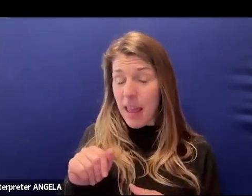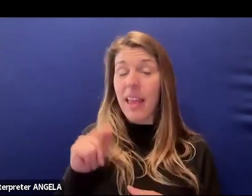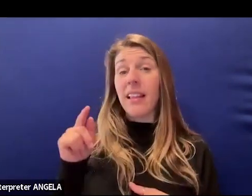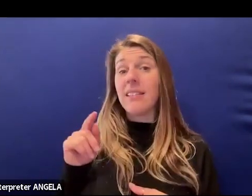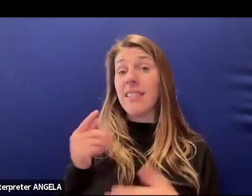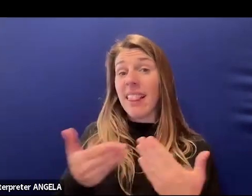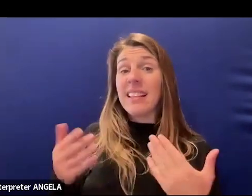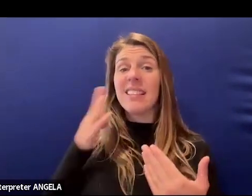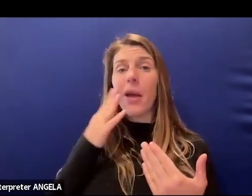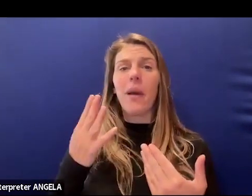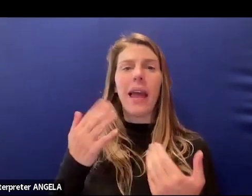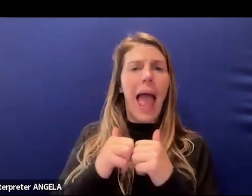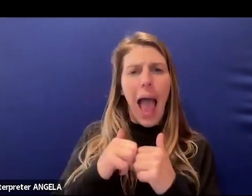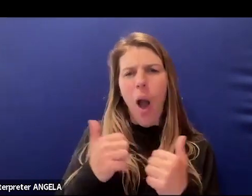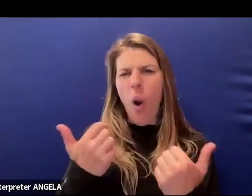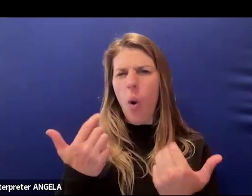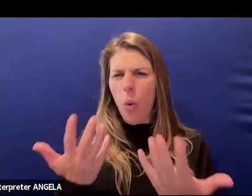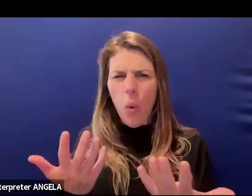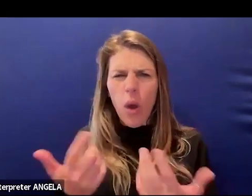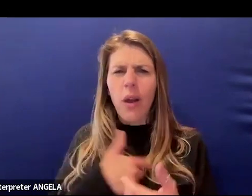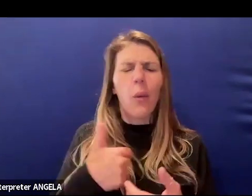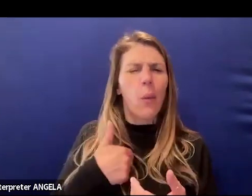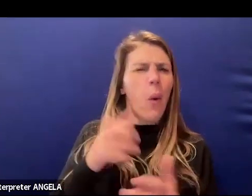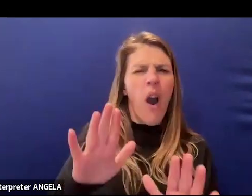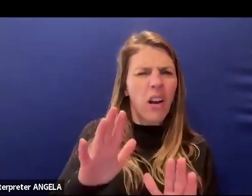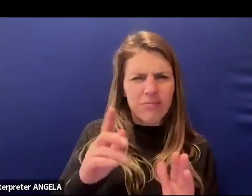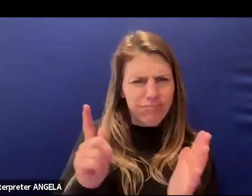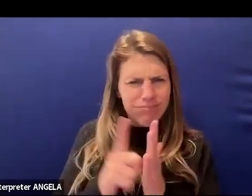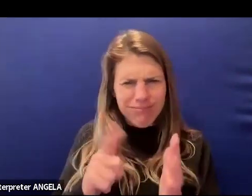We would get all kinds of questions about how to do it, or we would get, "Oh, well, that's illegal.